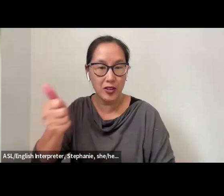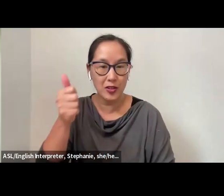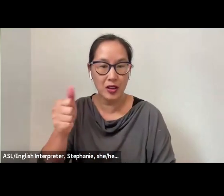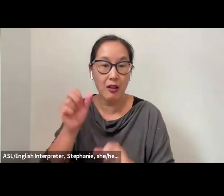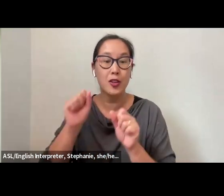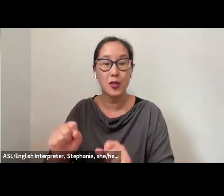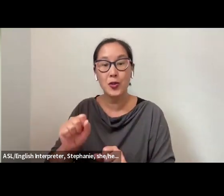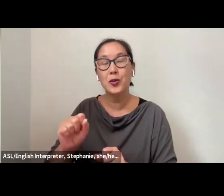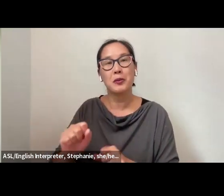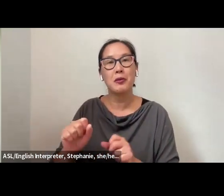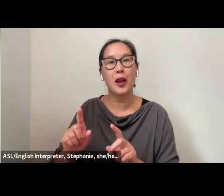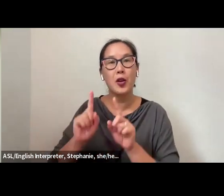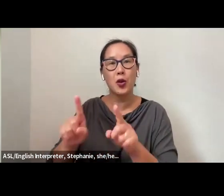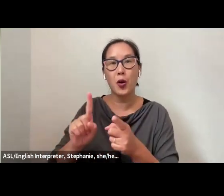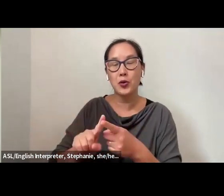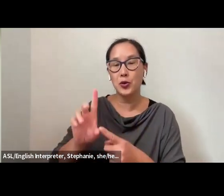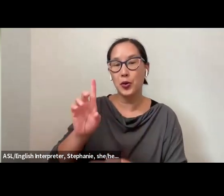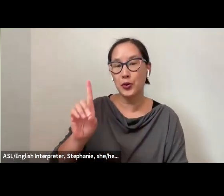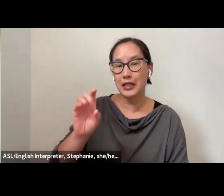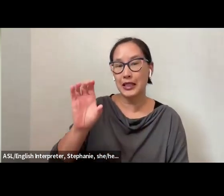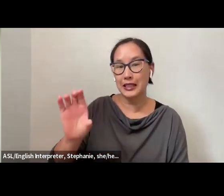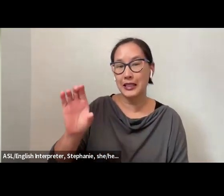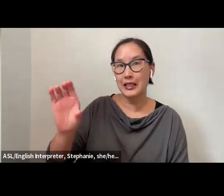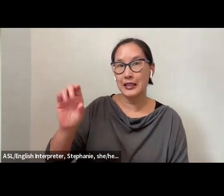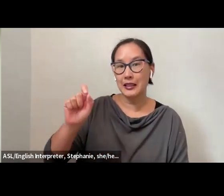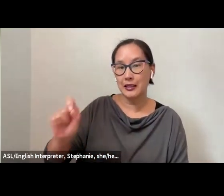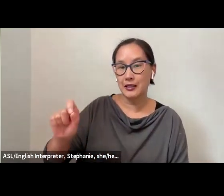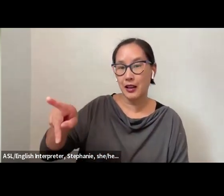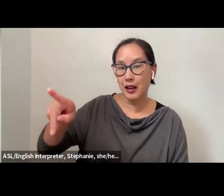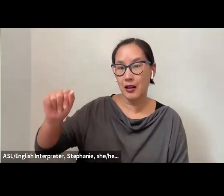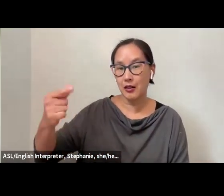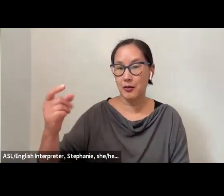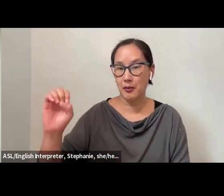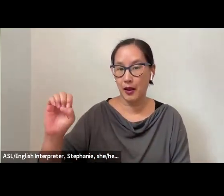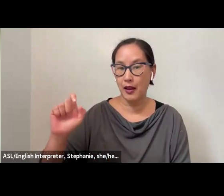DCC dot page slash captions